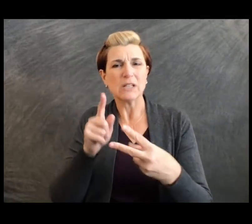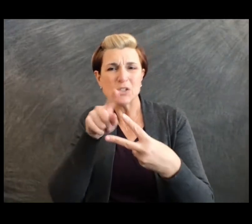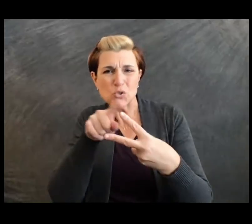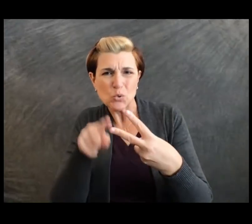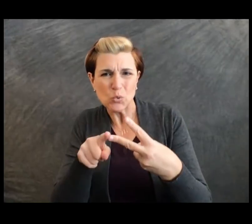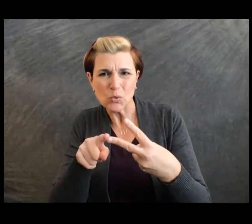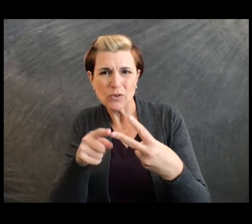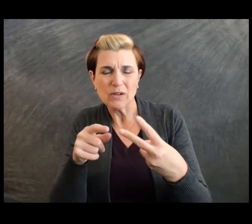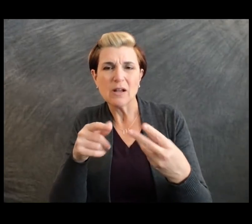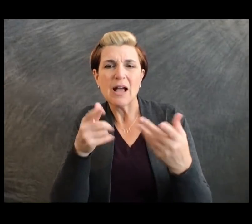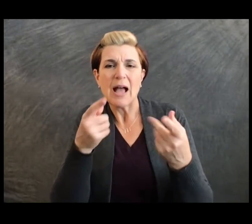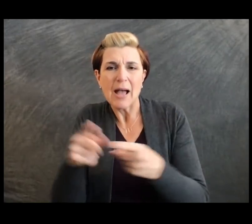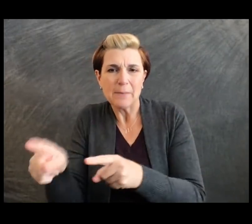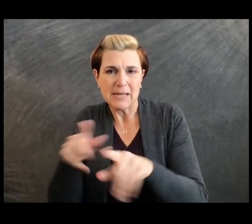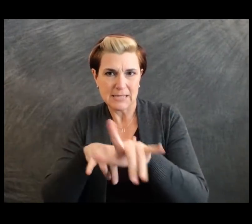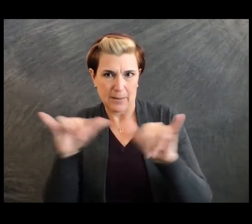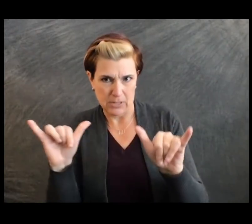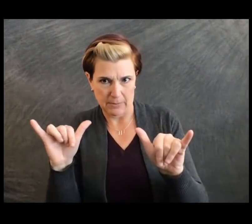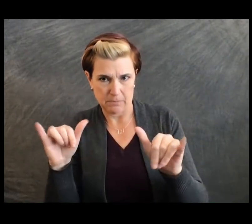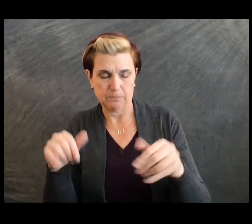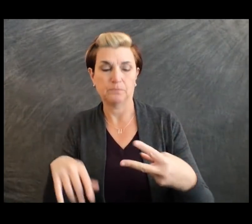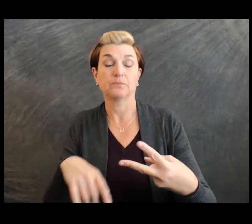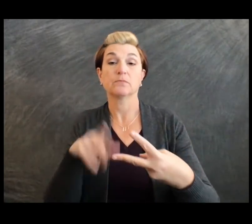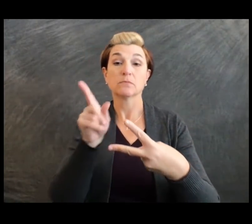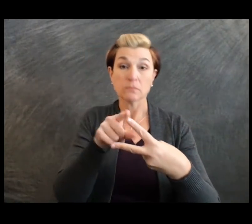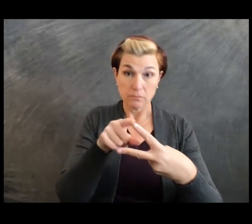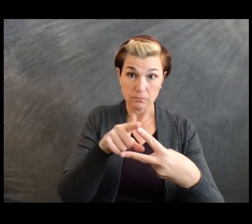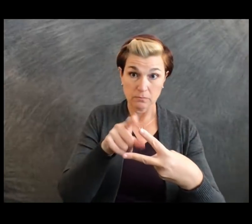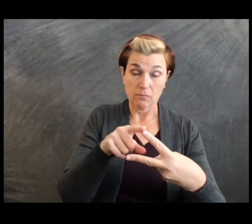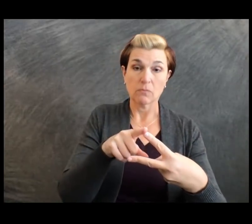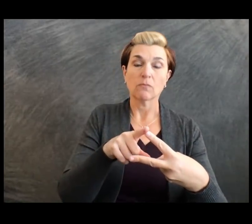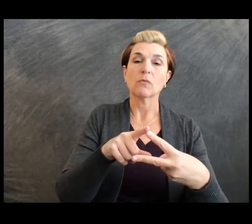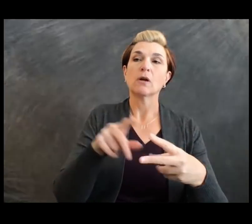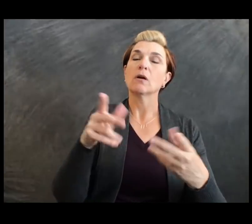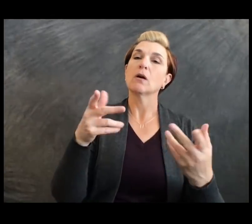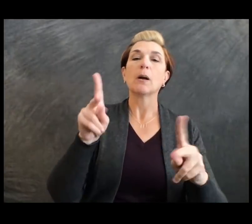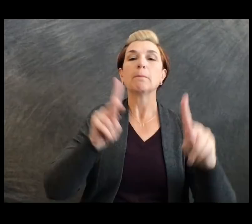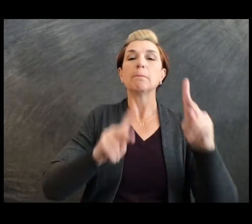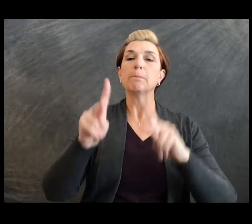same time you're having the natural course of an outbreak trying to peak at